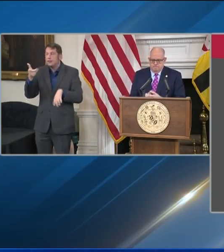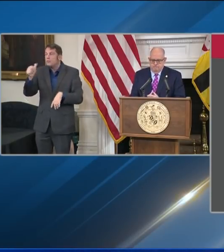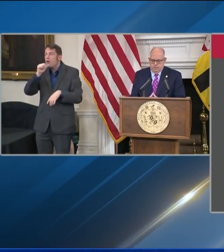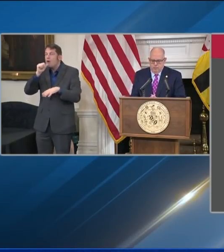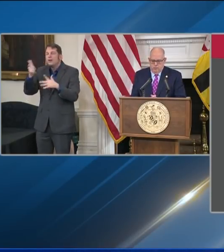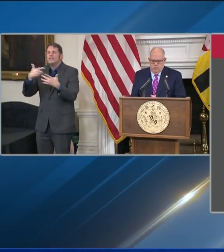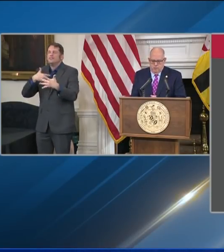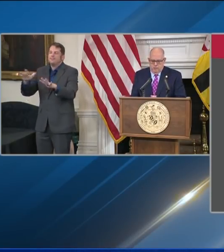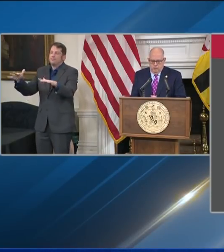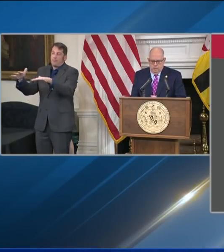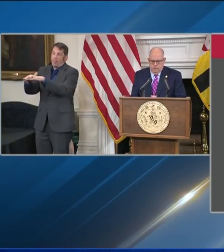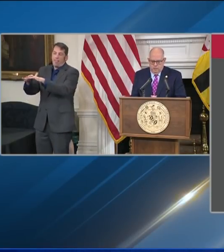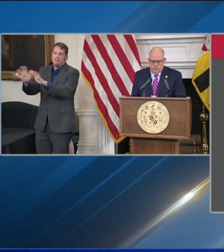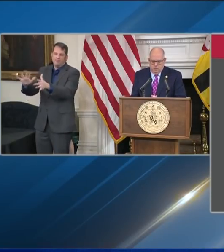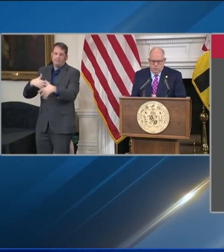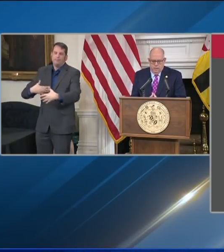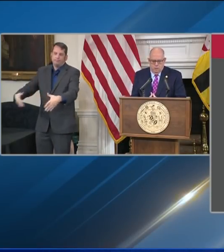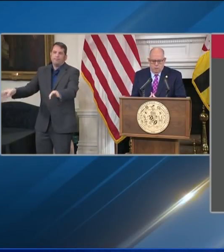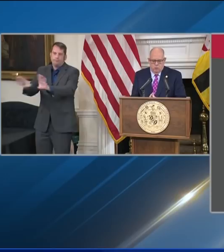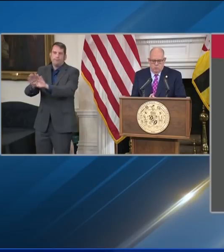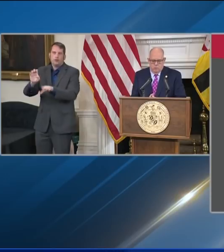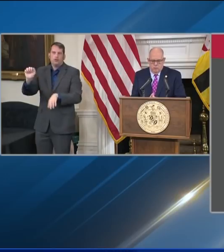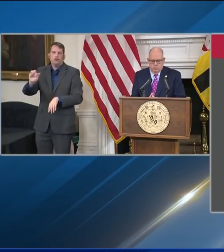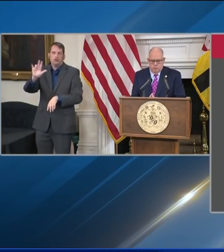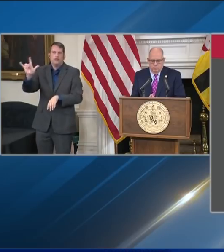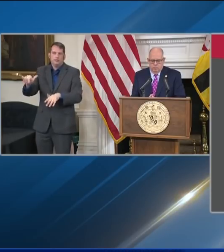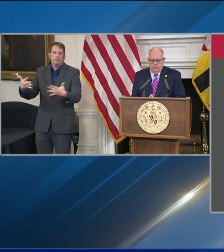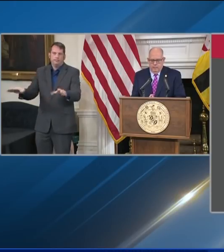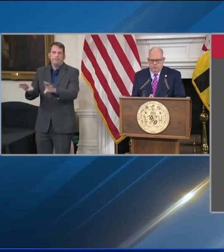I WANT TO REITERATE THAT.